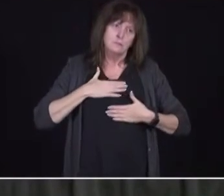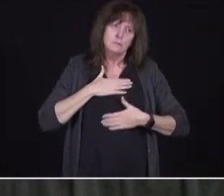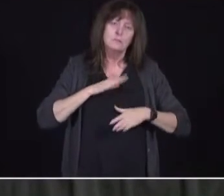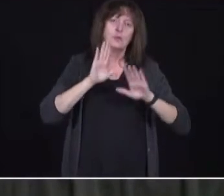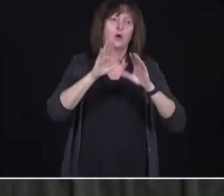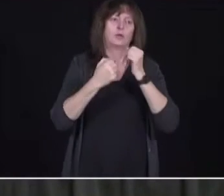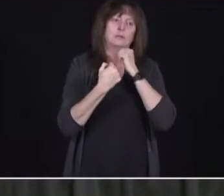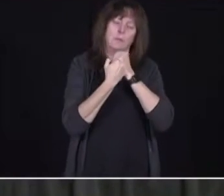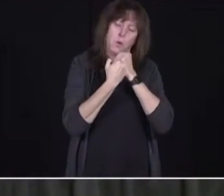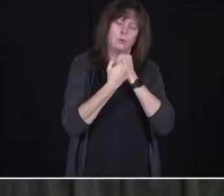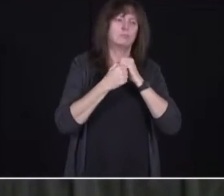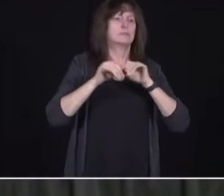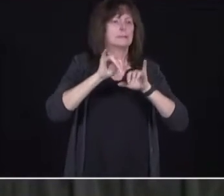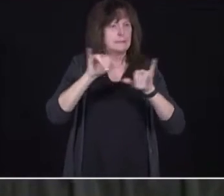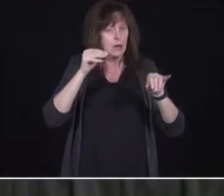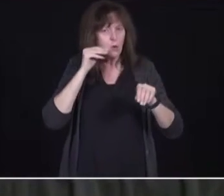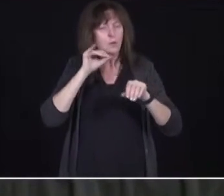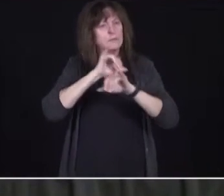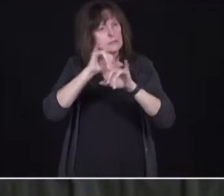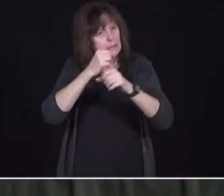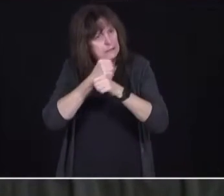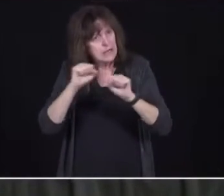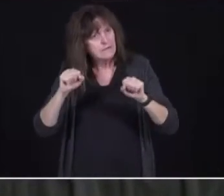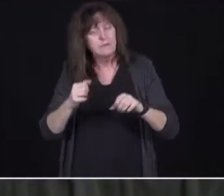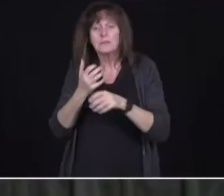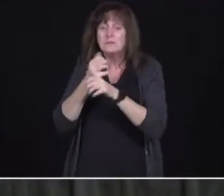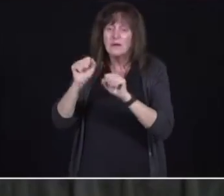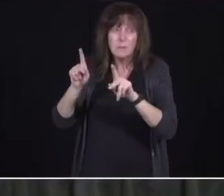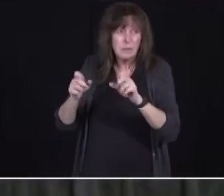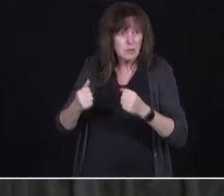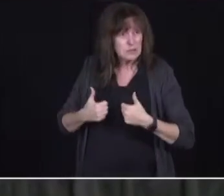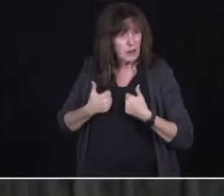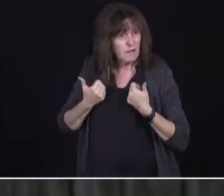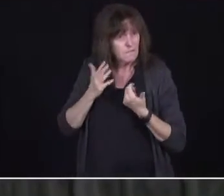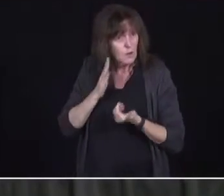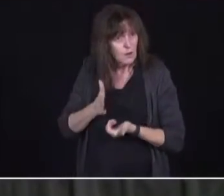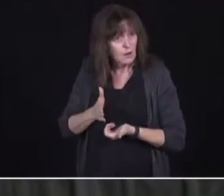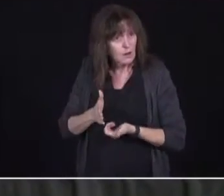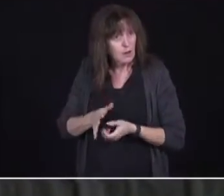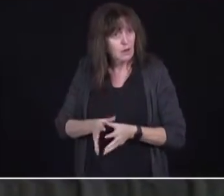And save lives. Thank you. Thanks, everyone.